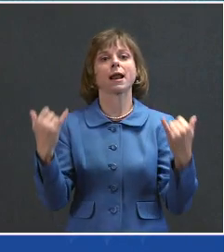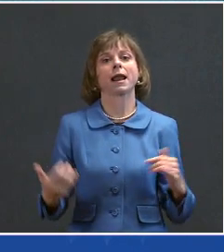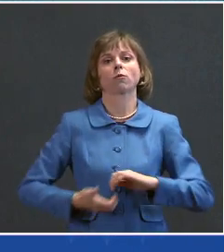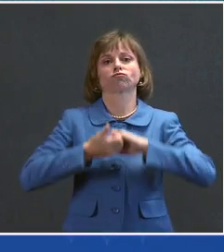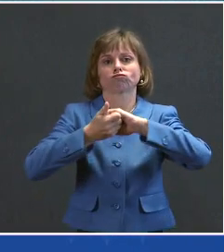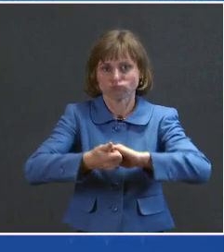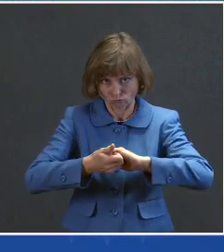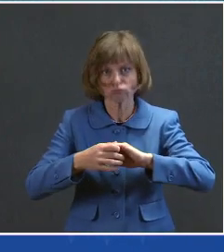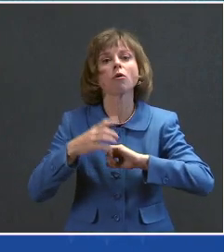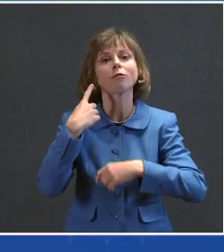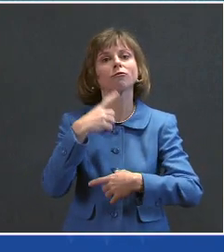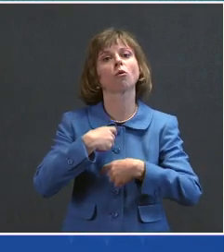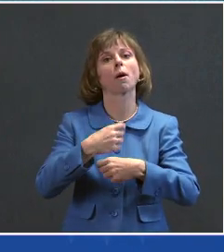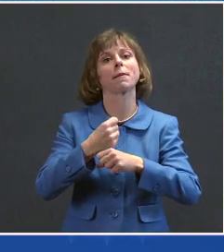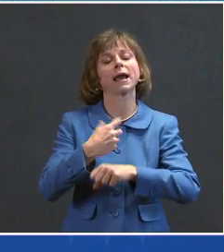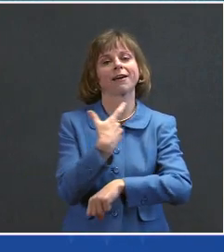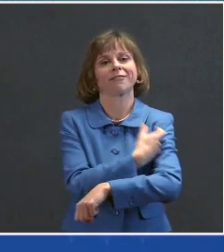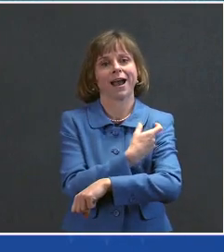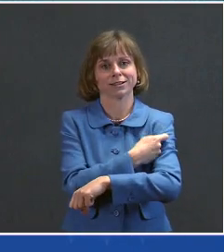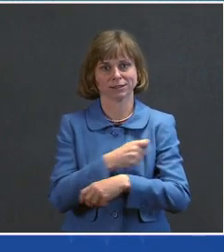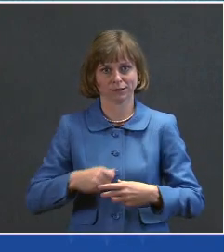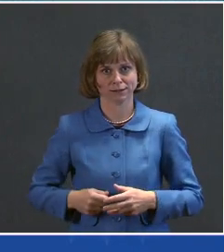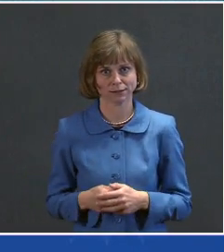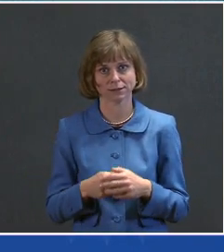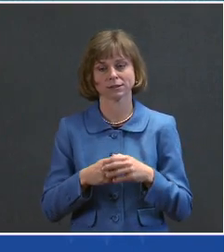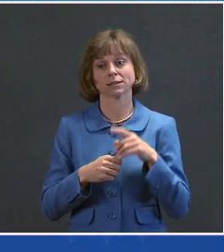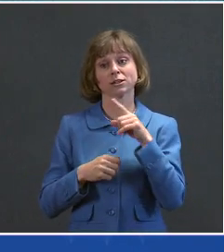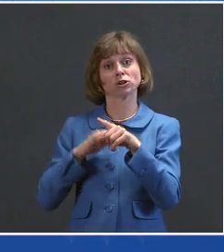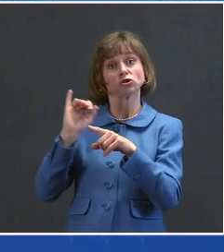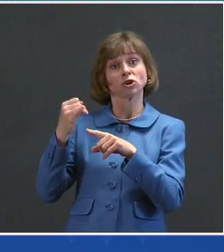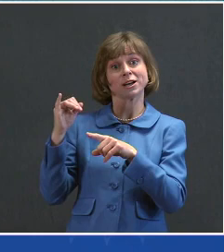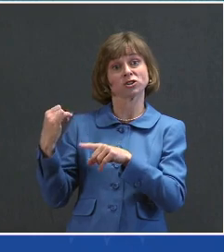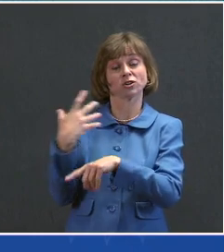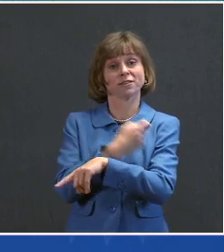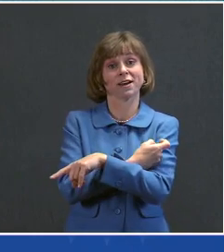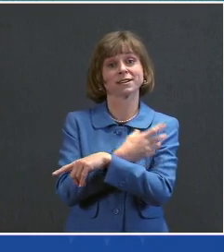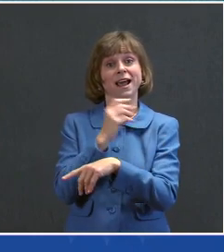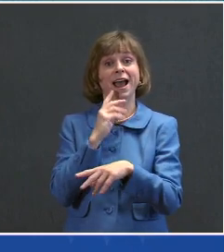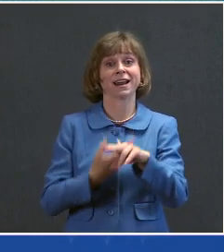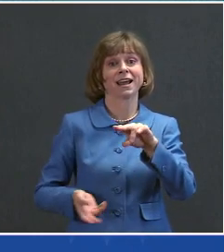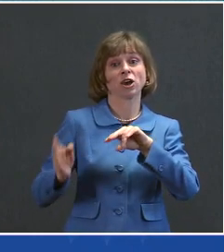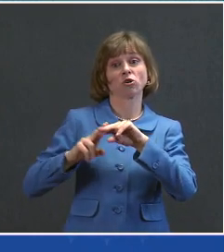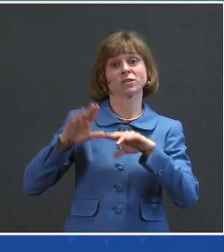Johnson & Johnson's vaccine drug substance, as well as increase its fill-finish capacity.